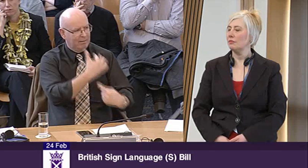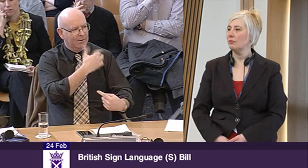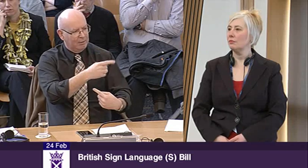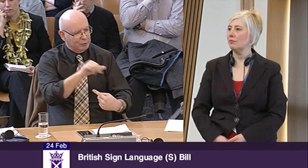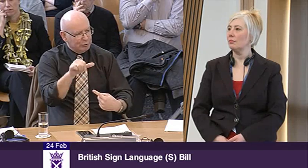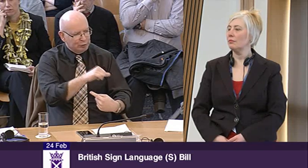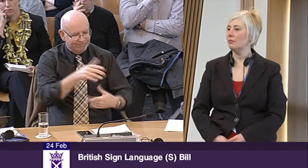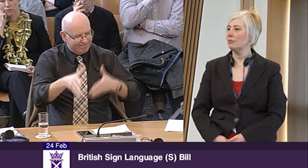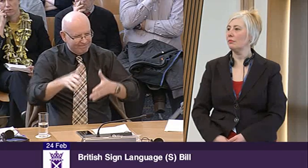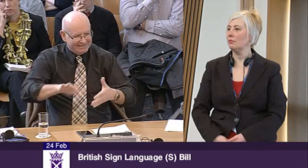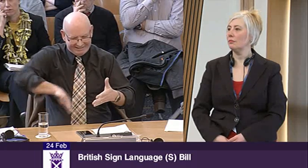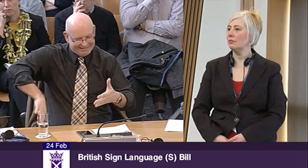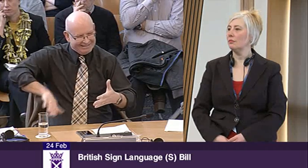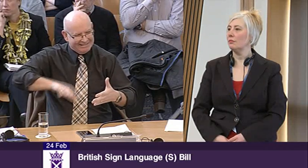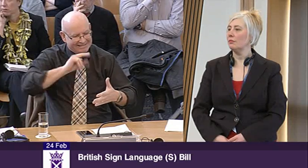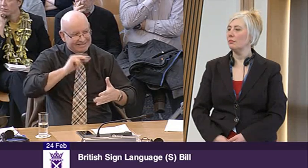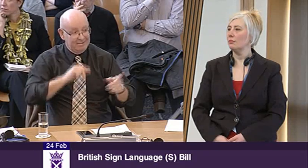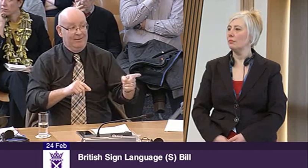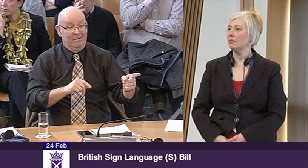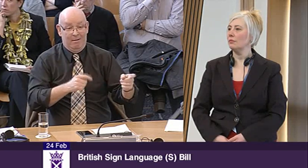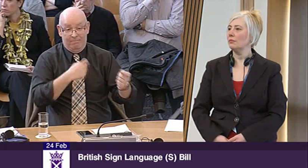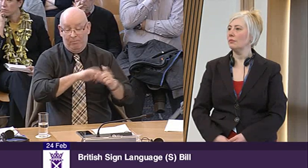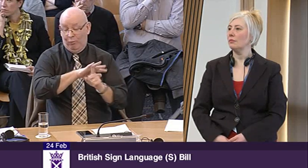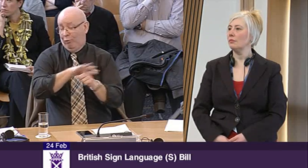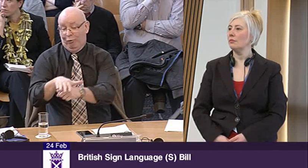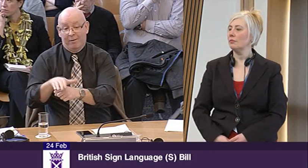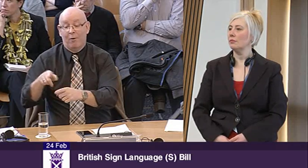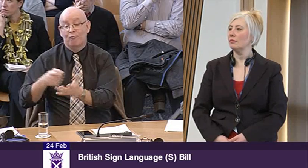Graham Turner mentioned the Milan conference in 1880, one of the resolutions of which banned